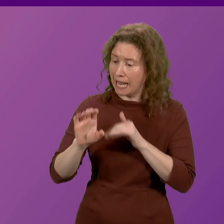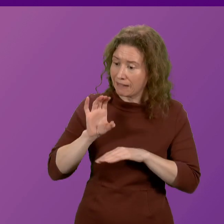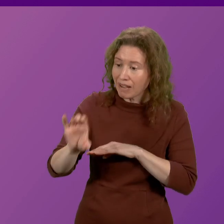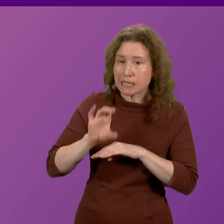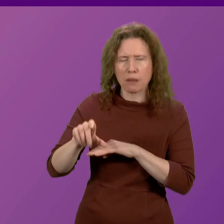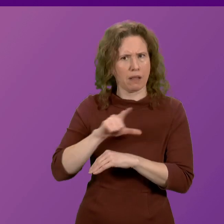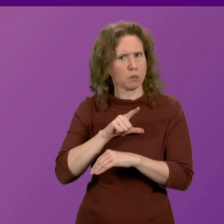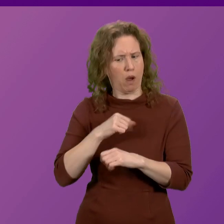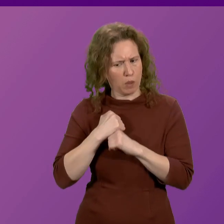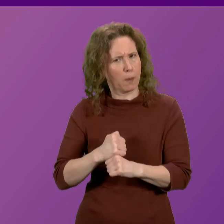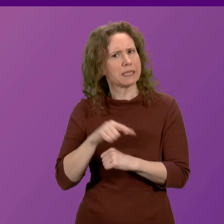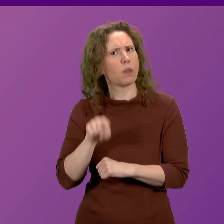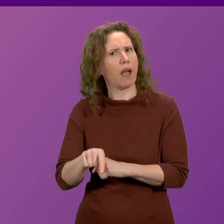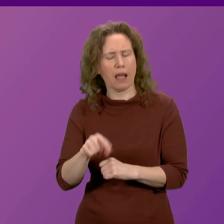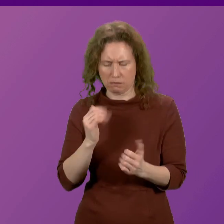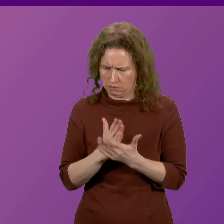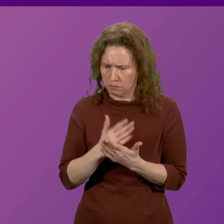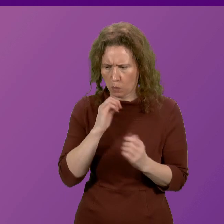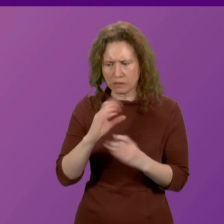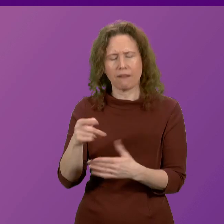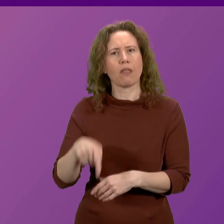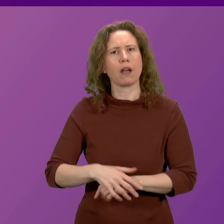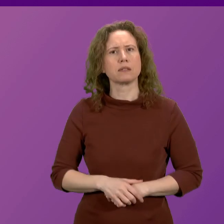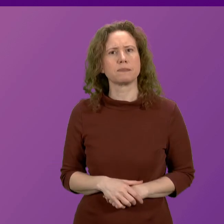Government is committed to and that is what the Government will deliver.